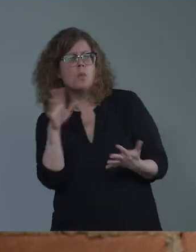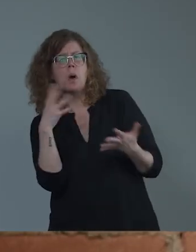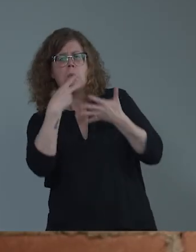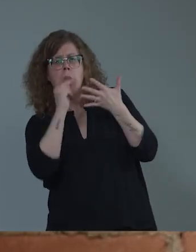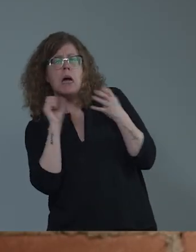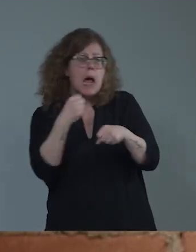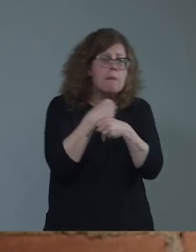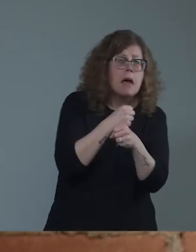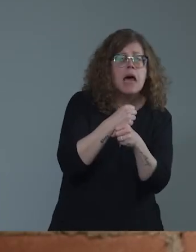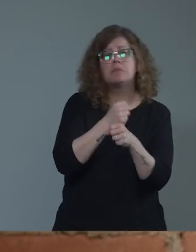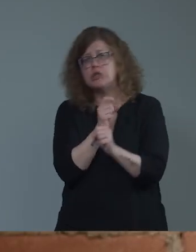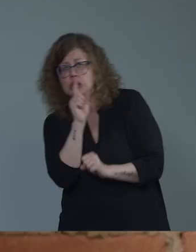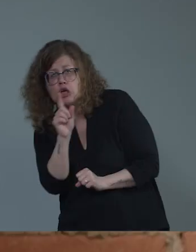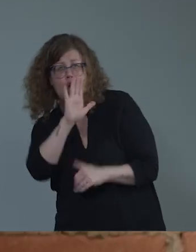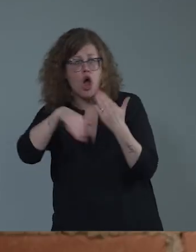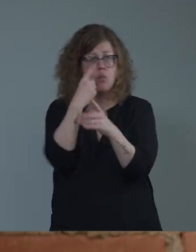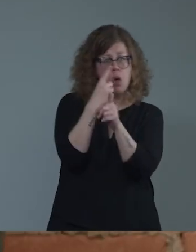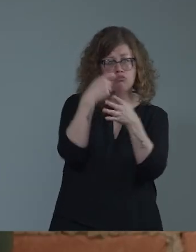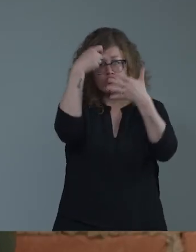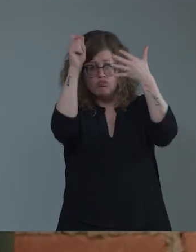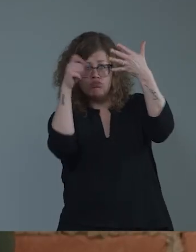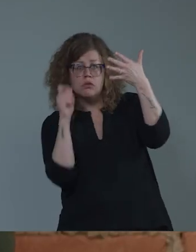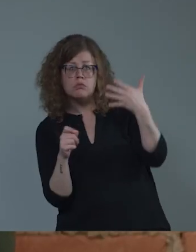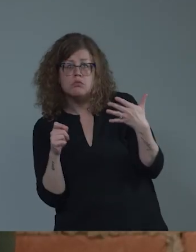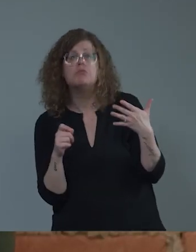who are going to support the development of the project, who have key checkpoints along